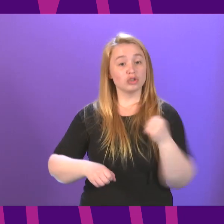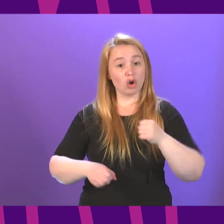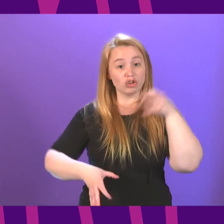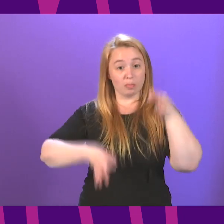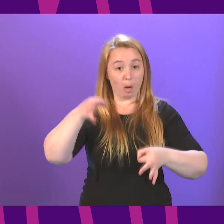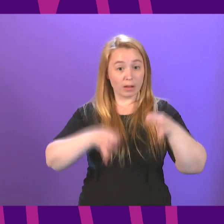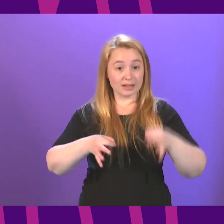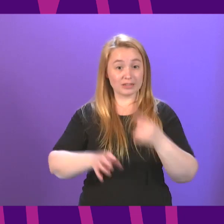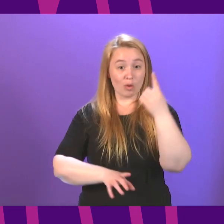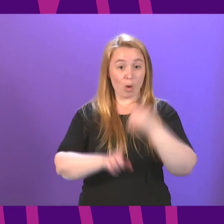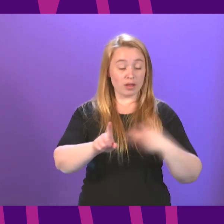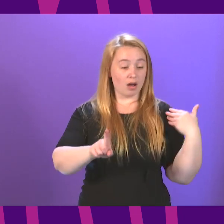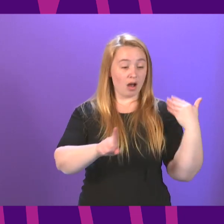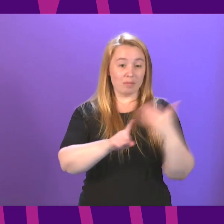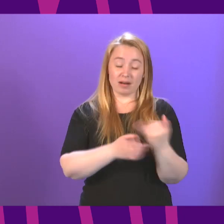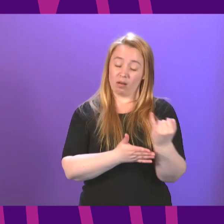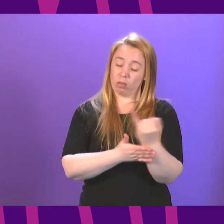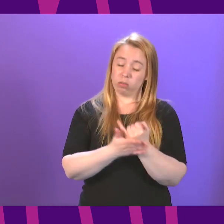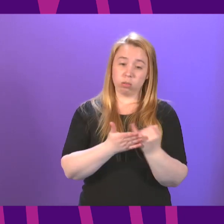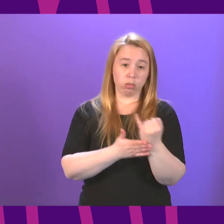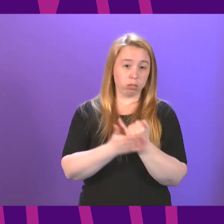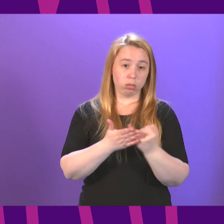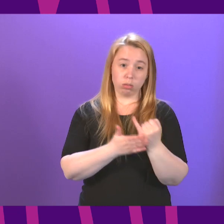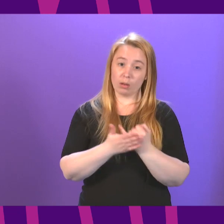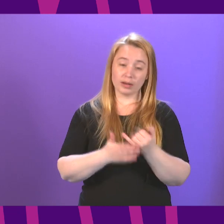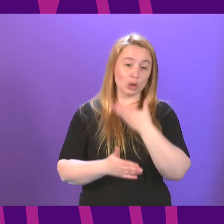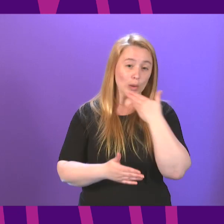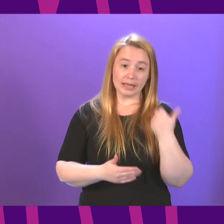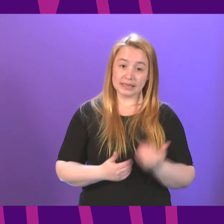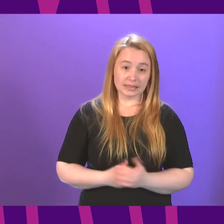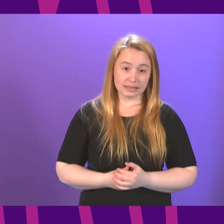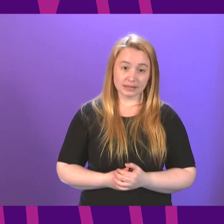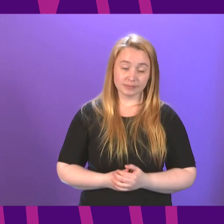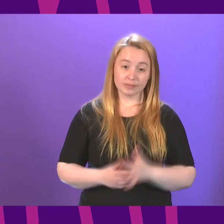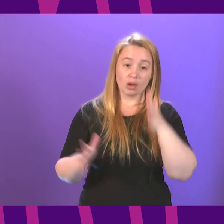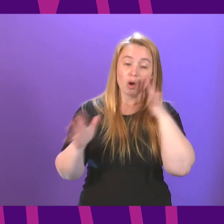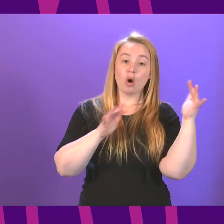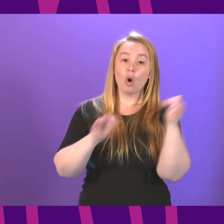has been poisonous and it needs to change. The Audit Scotland report on the attainment gap said that the Scottish Government’s